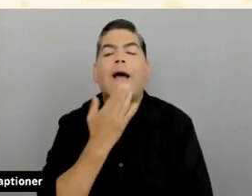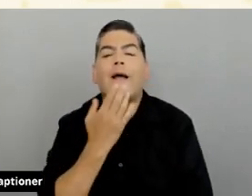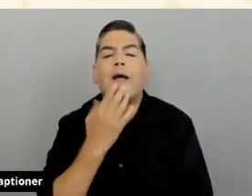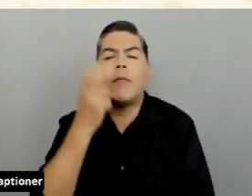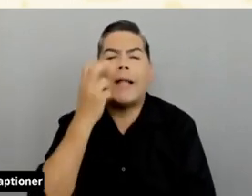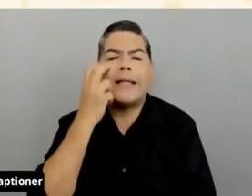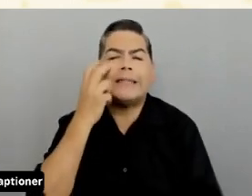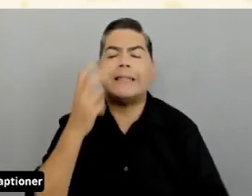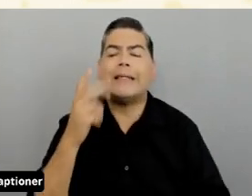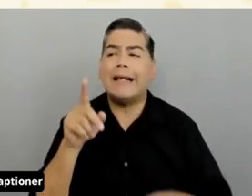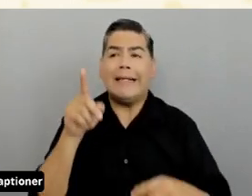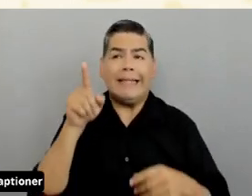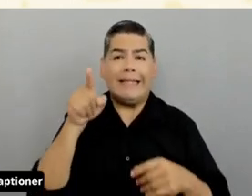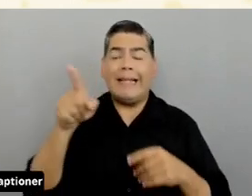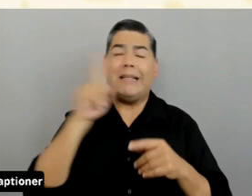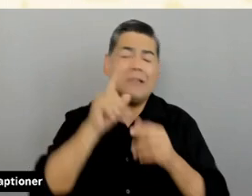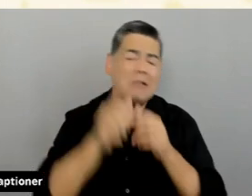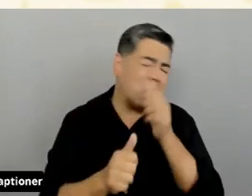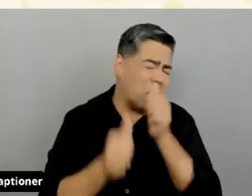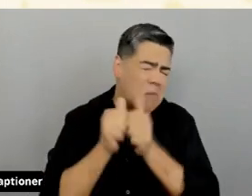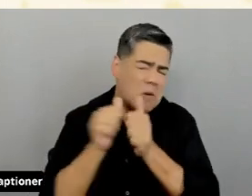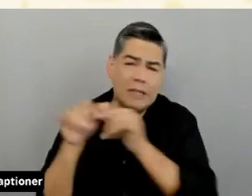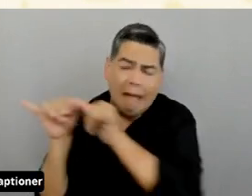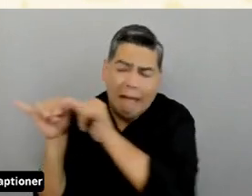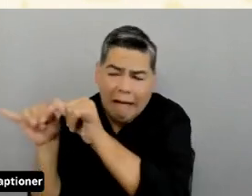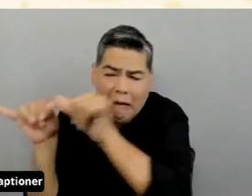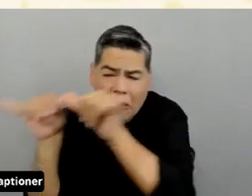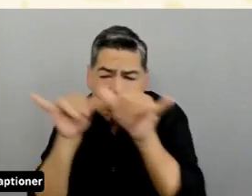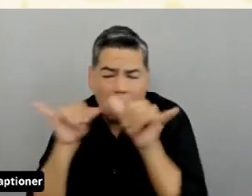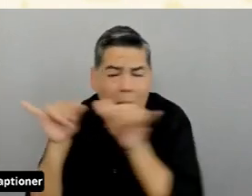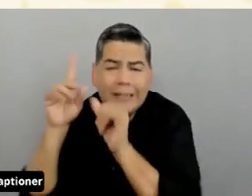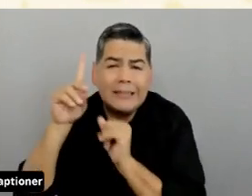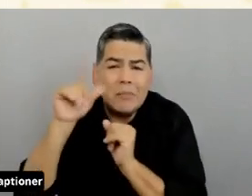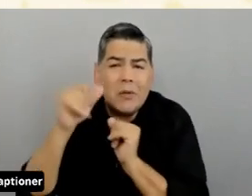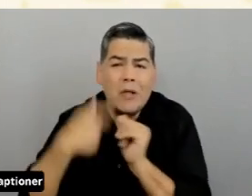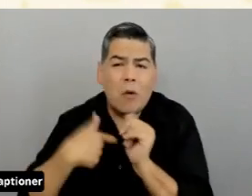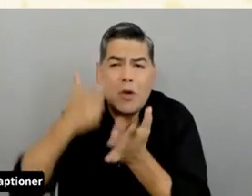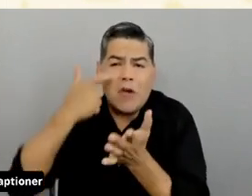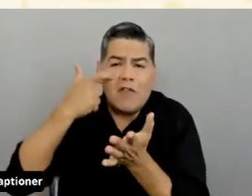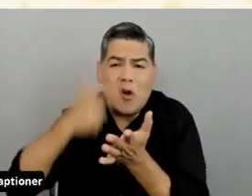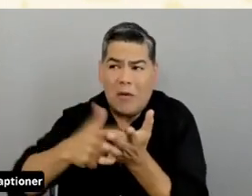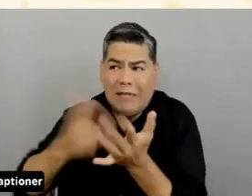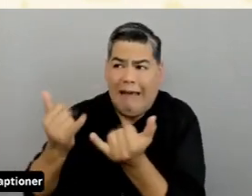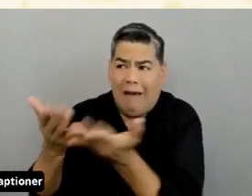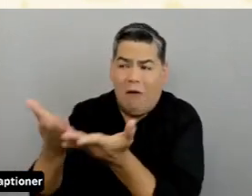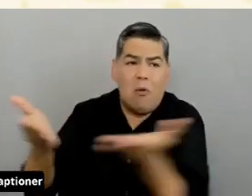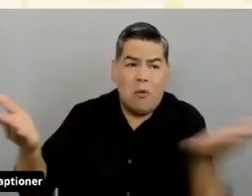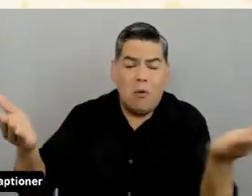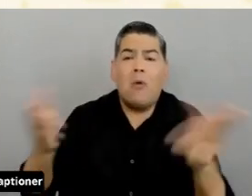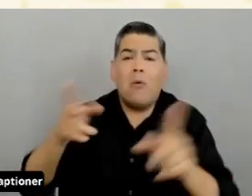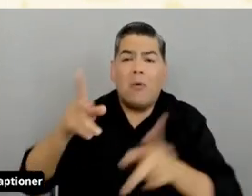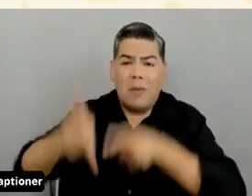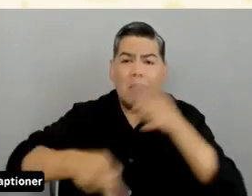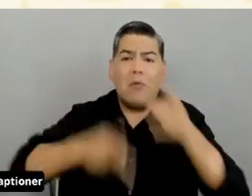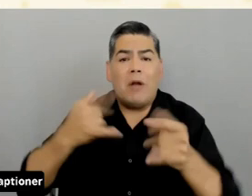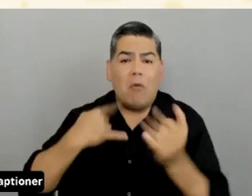of the most common disability that we can find right now when we are talking about visualizations?